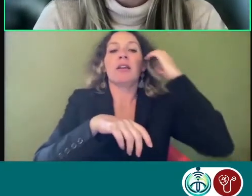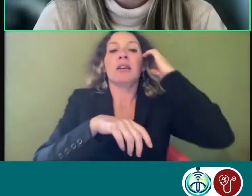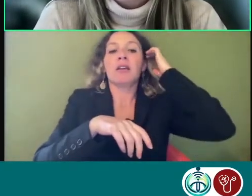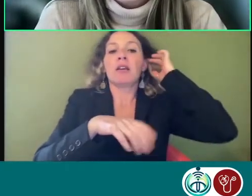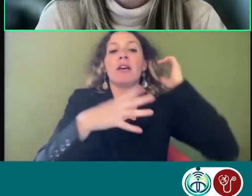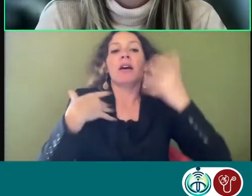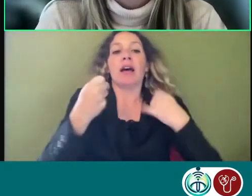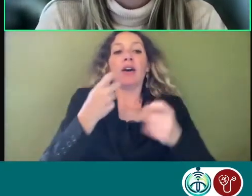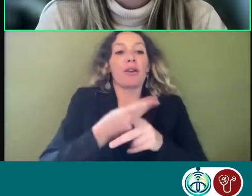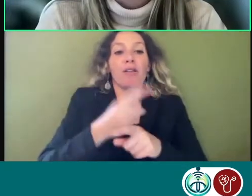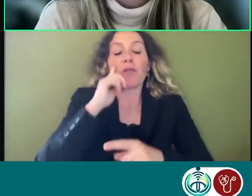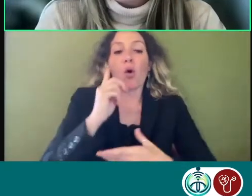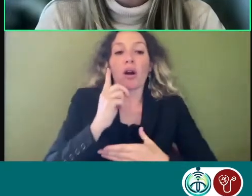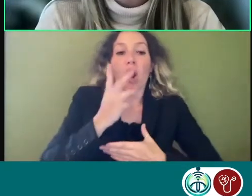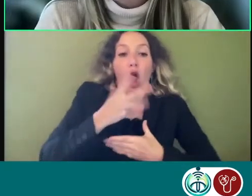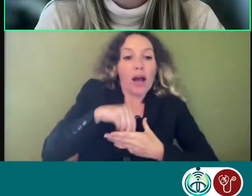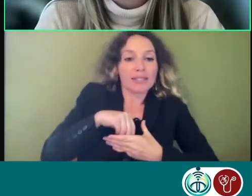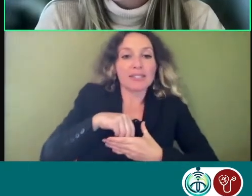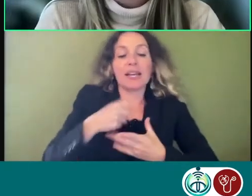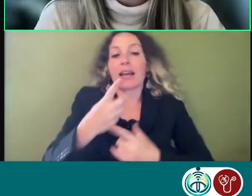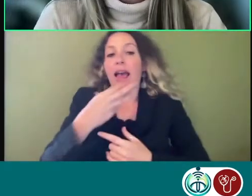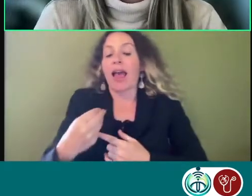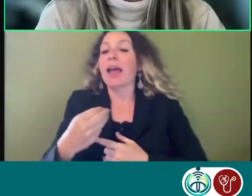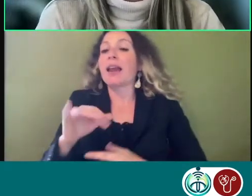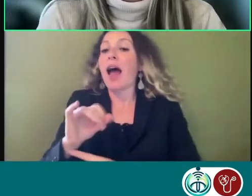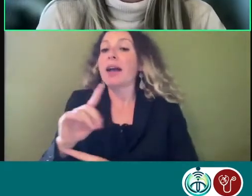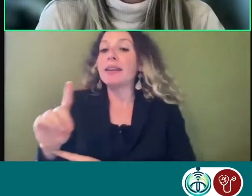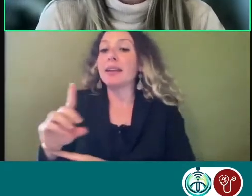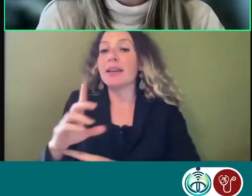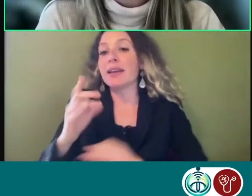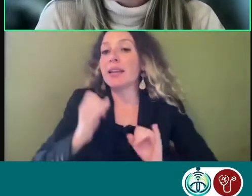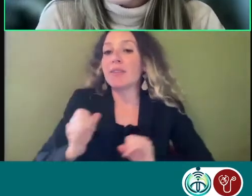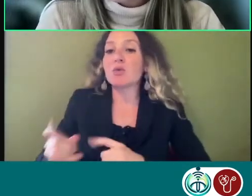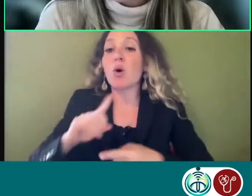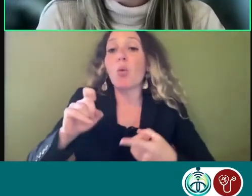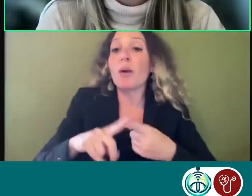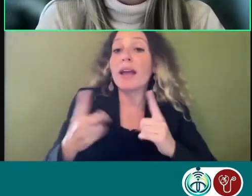autistic and IDD individuals. We have to remember that what's a facilitator for me or what my,